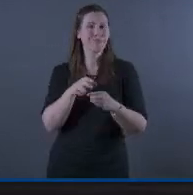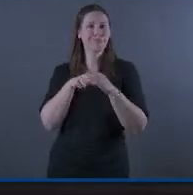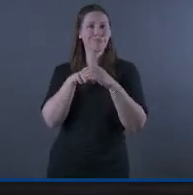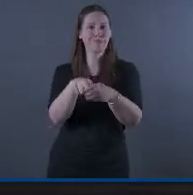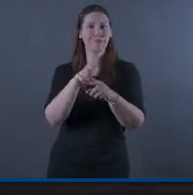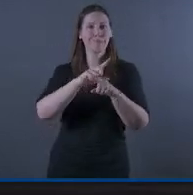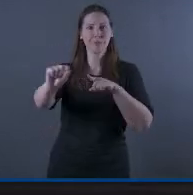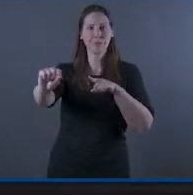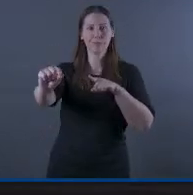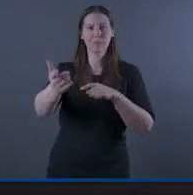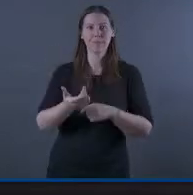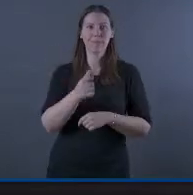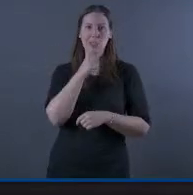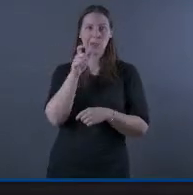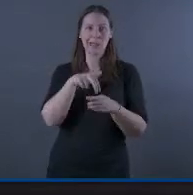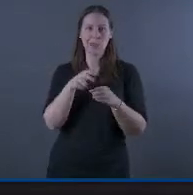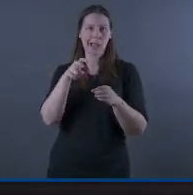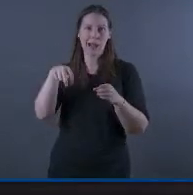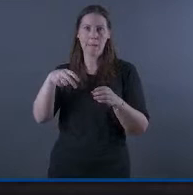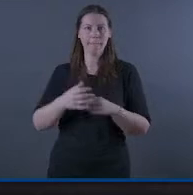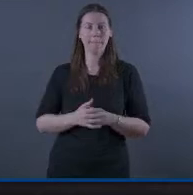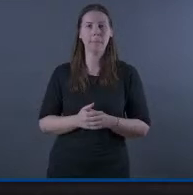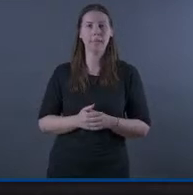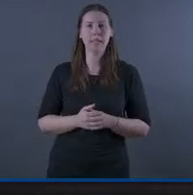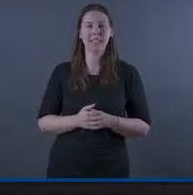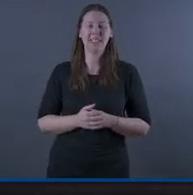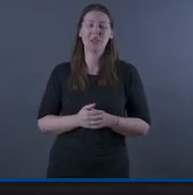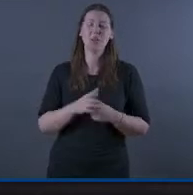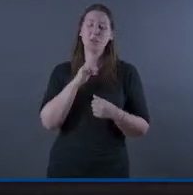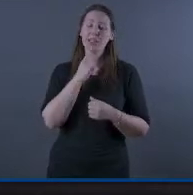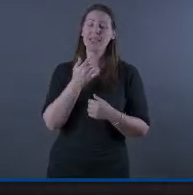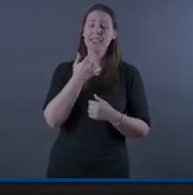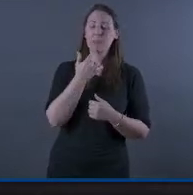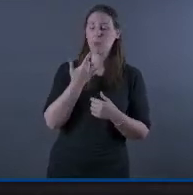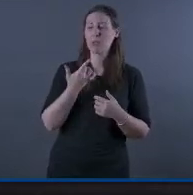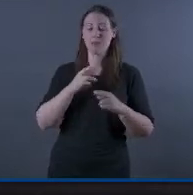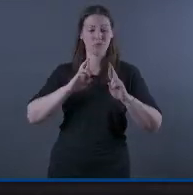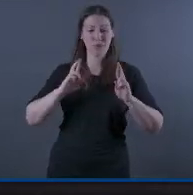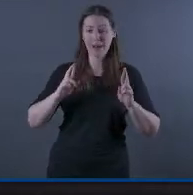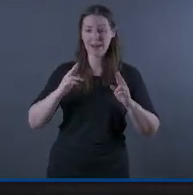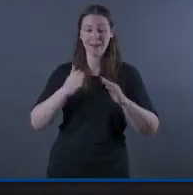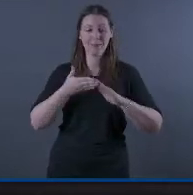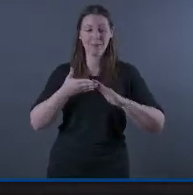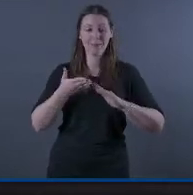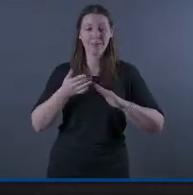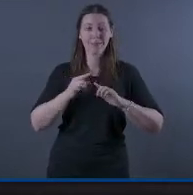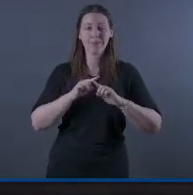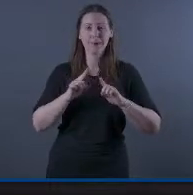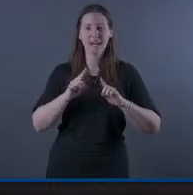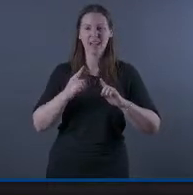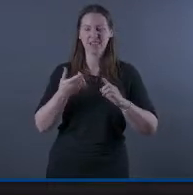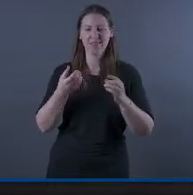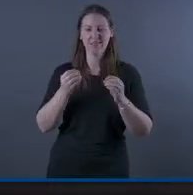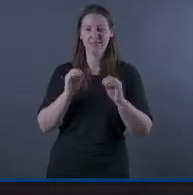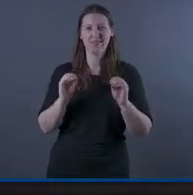it has been disappointing to have that up and running and ready to go and then currently we're only operated a couple of days of the week because that's what the supply allows.